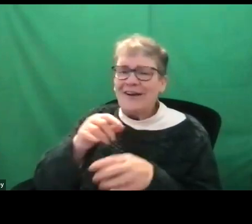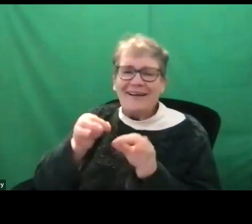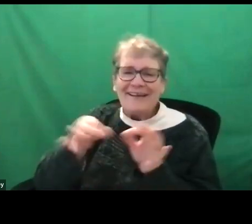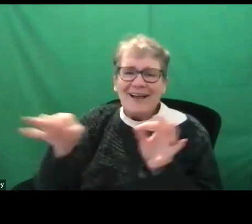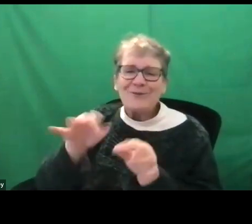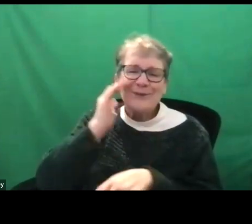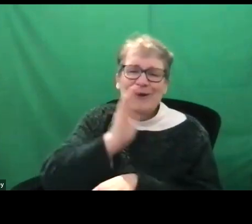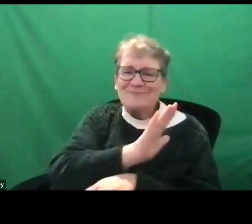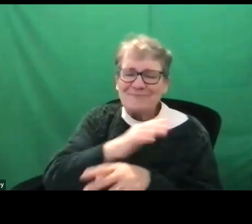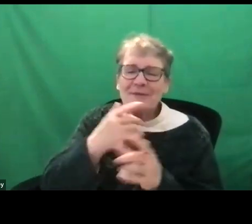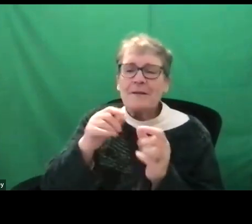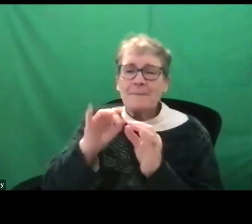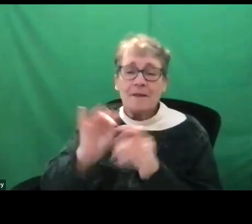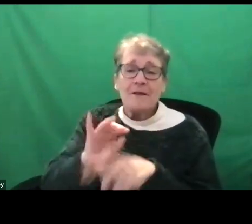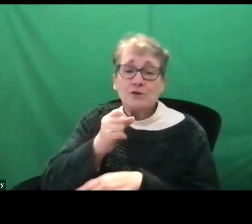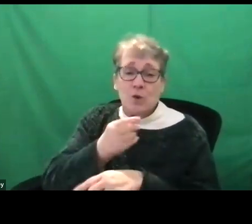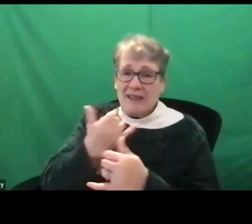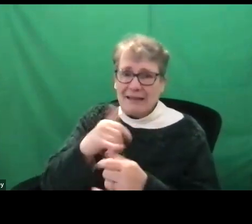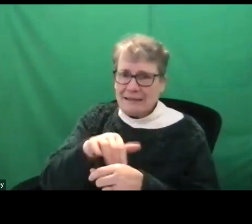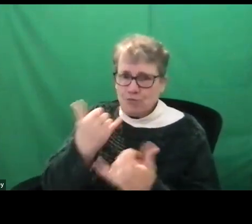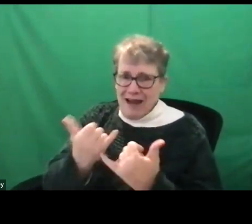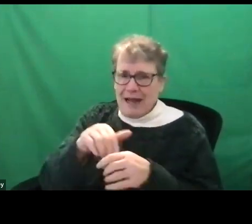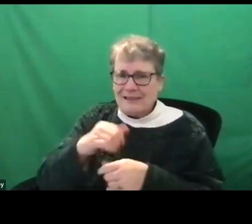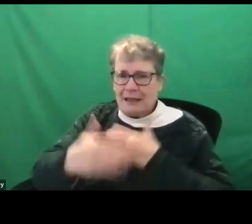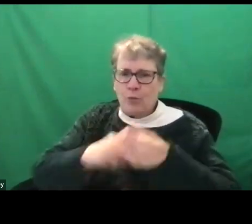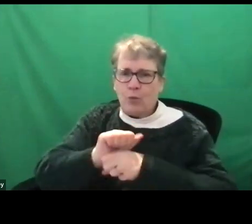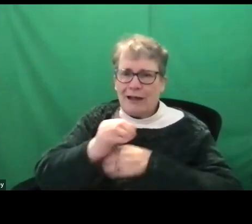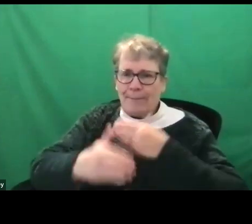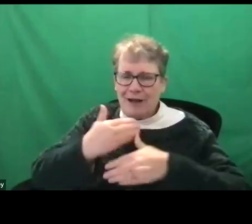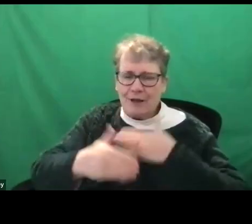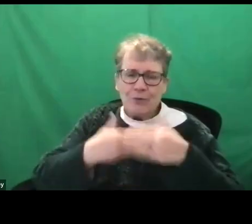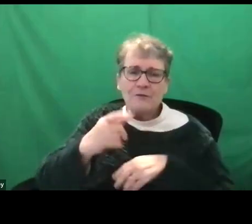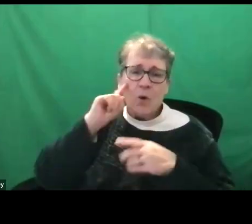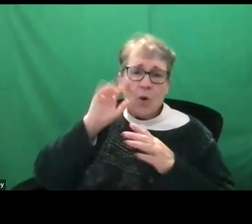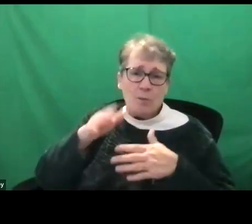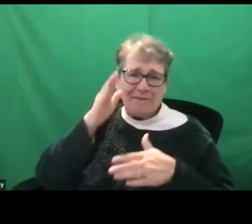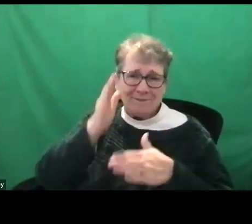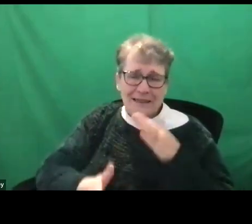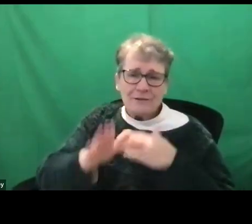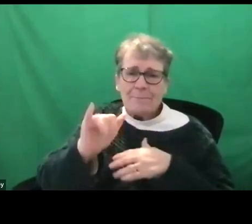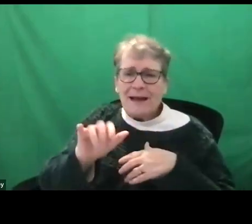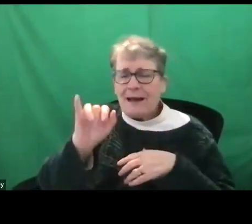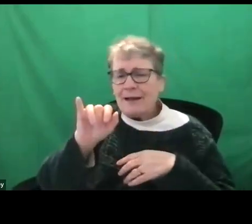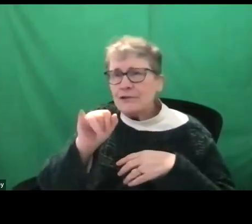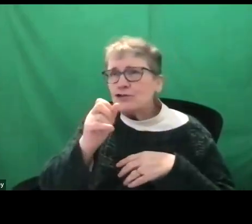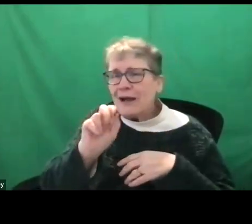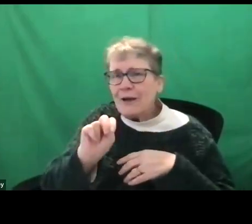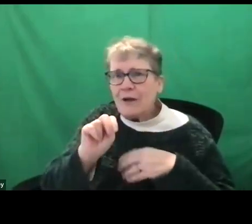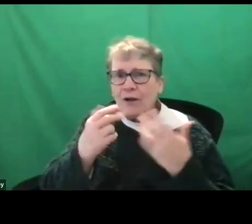And a lawyer is currently doing some edits there to focus on the terminology and the, you know, just the general editing process,